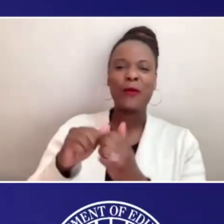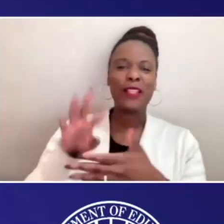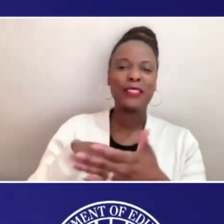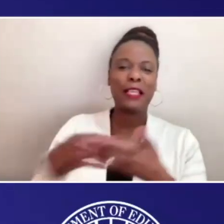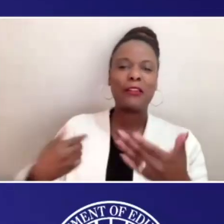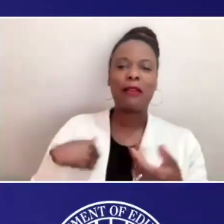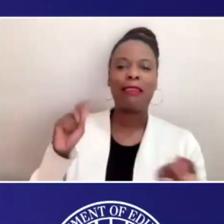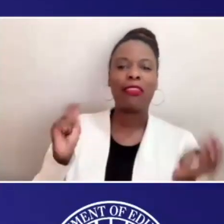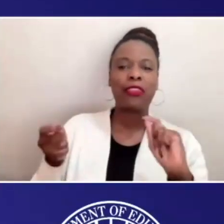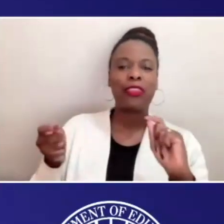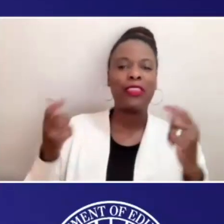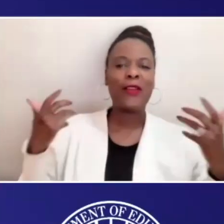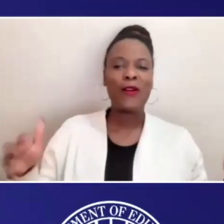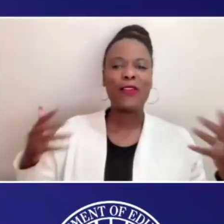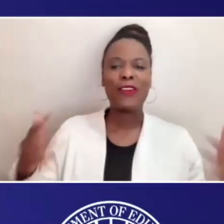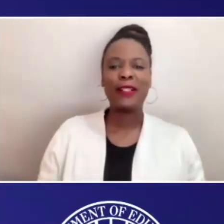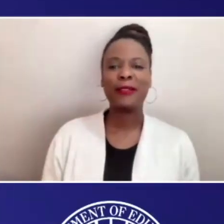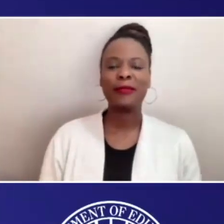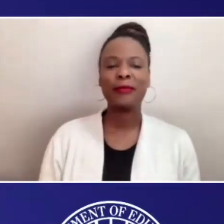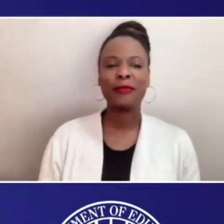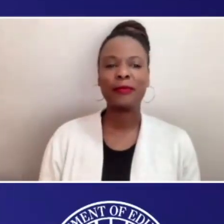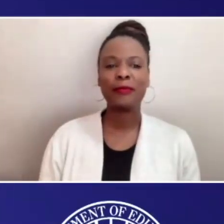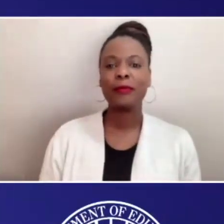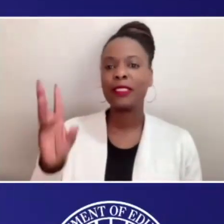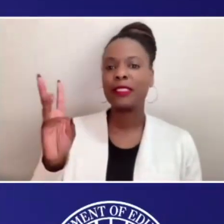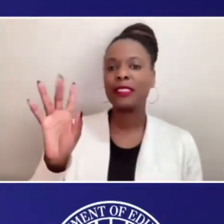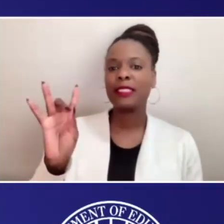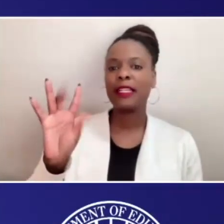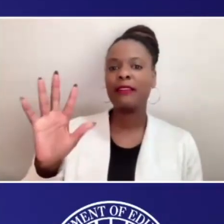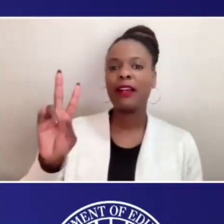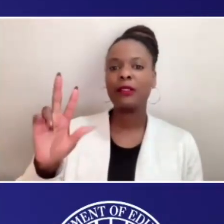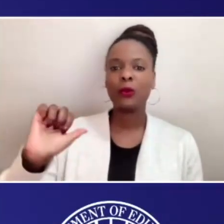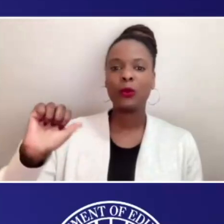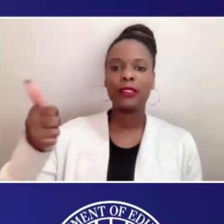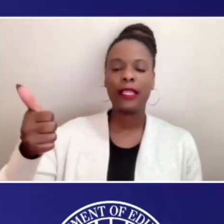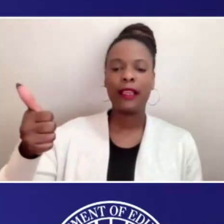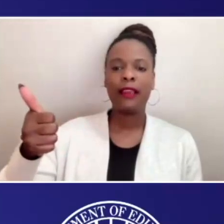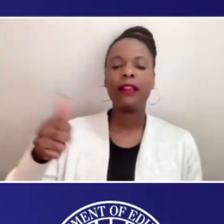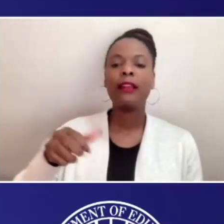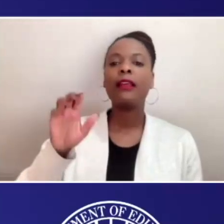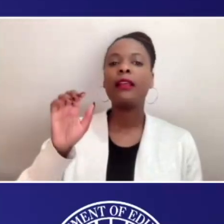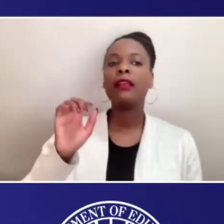things already on her. 685.210, it would be the choice of